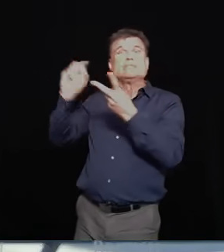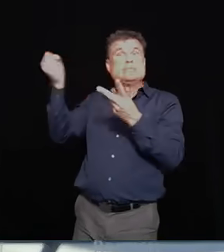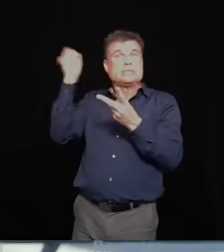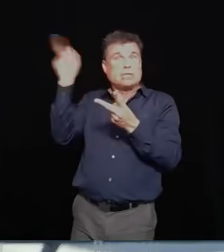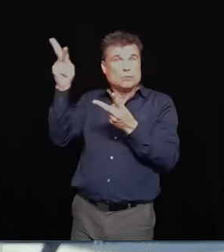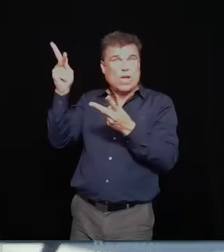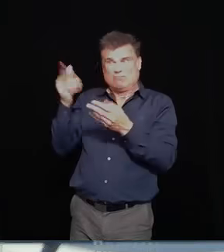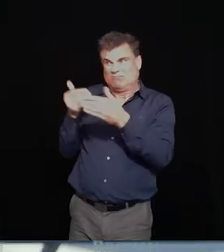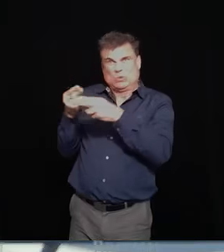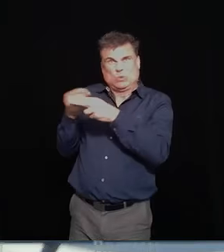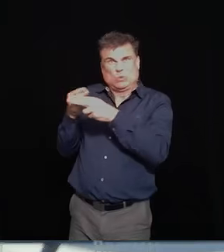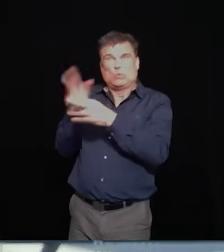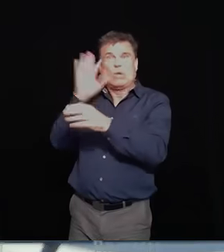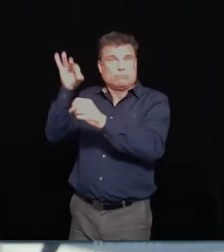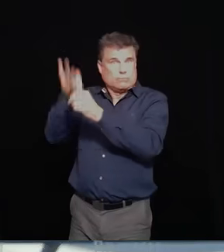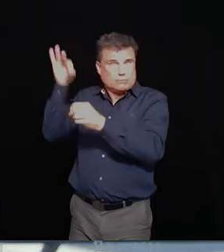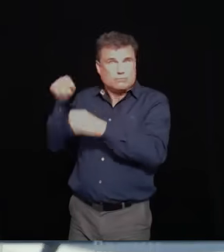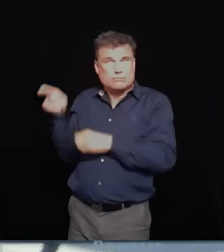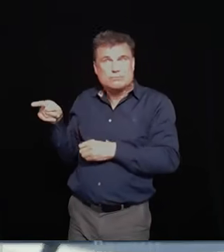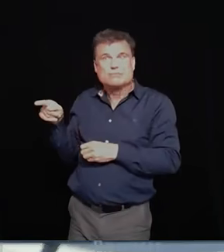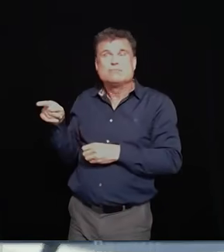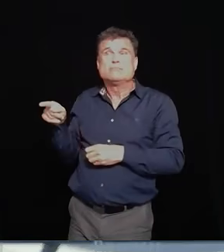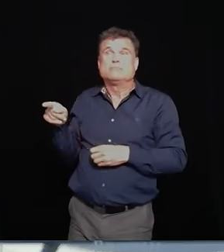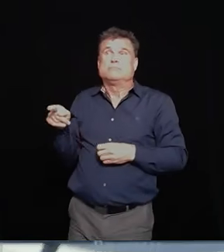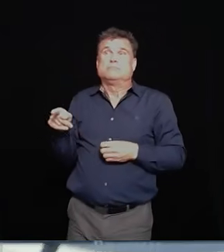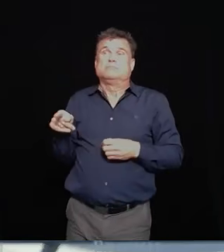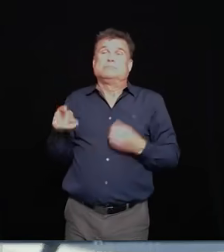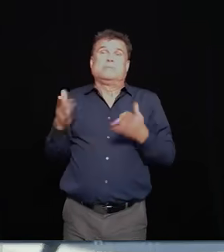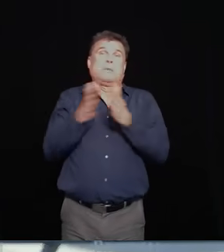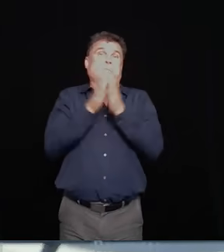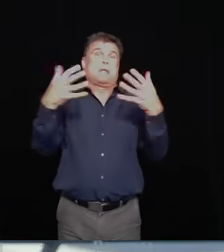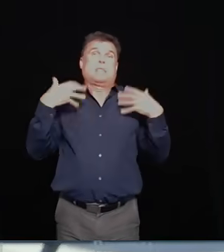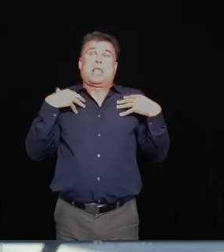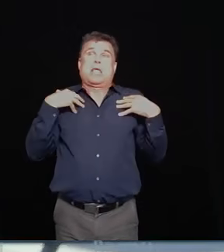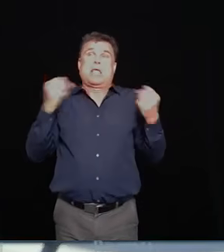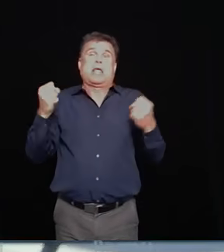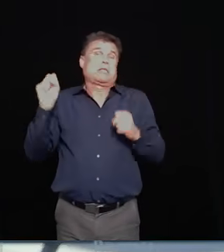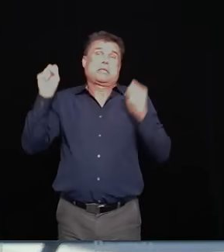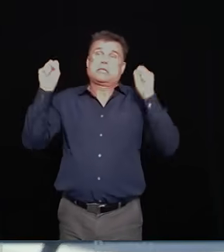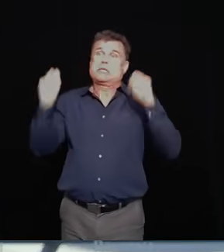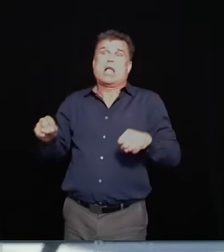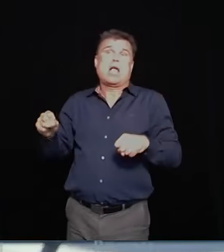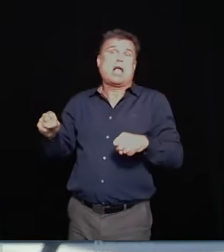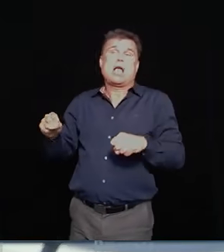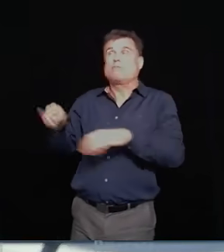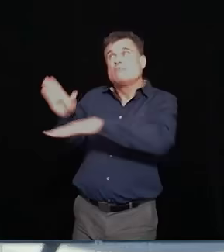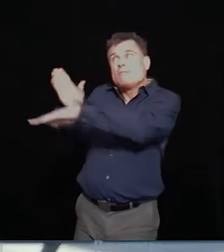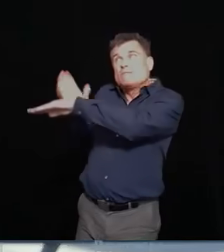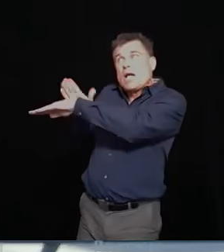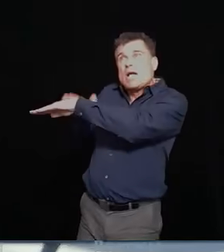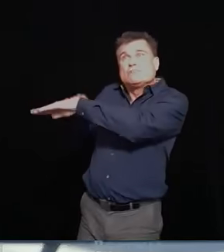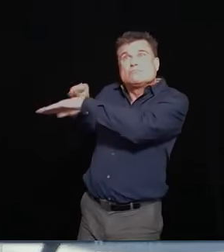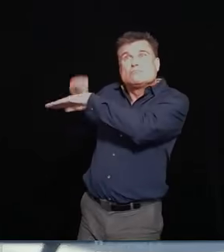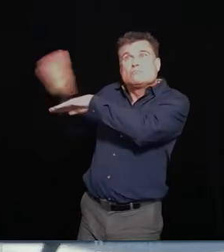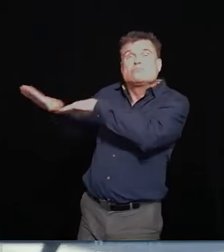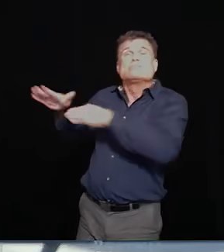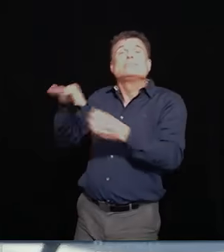But if were going to be in rows next to each there is perfectly safe.